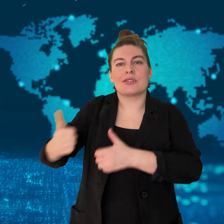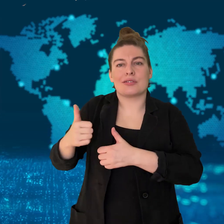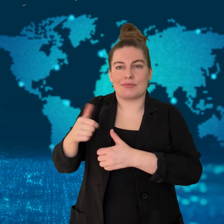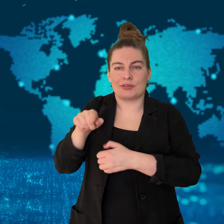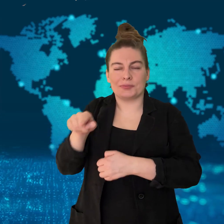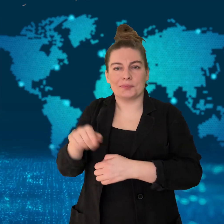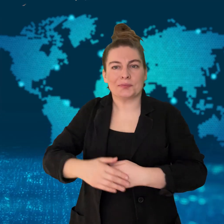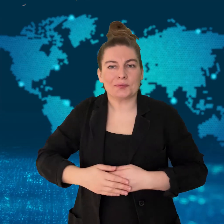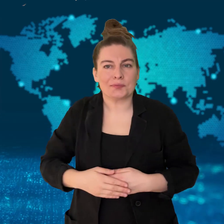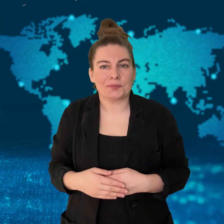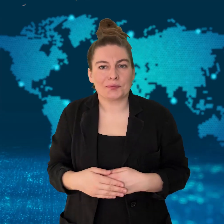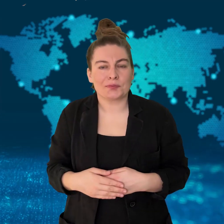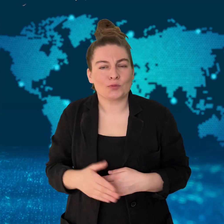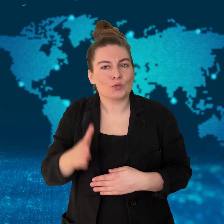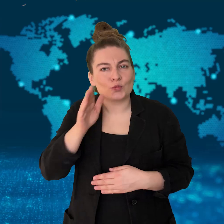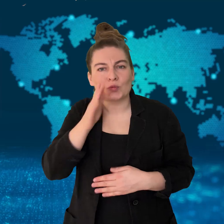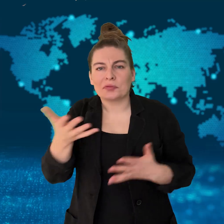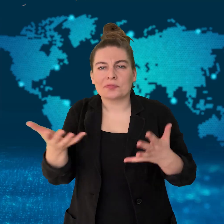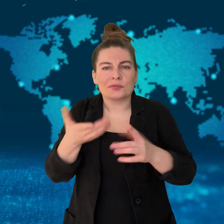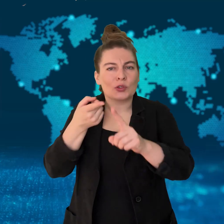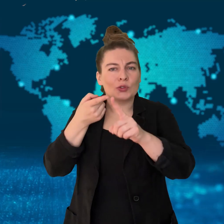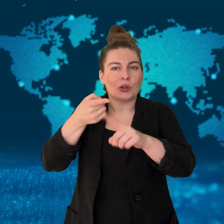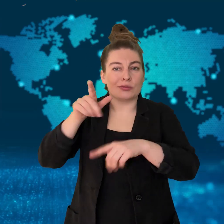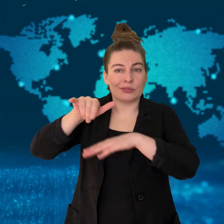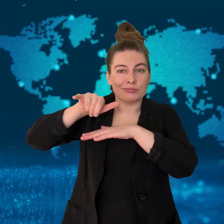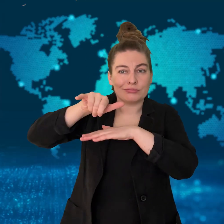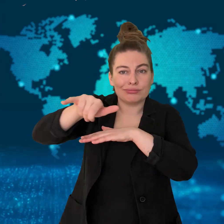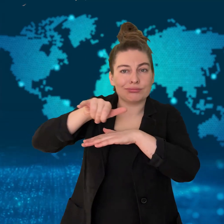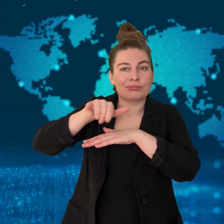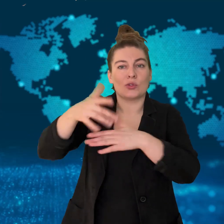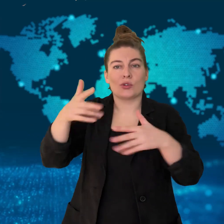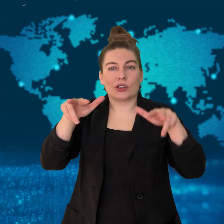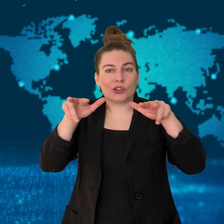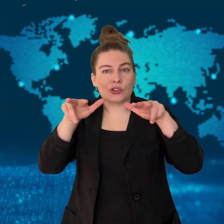drone and anti-drone systems, and missiles.